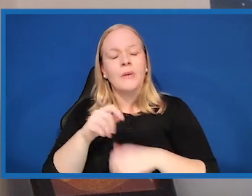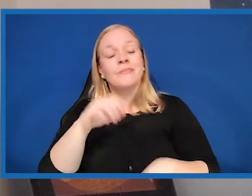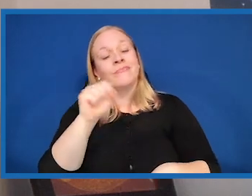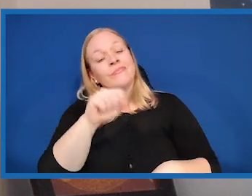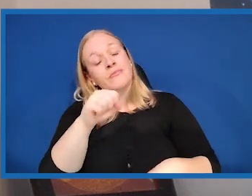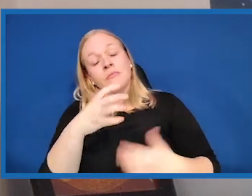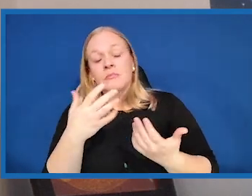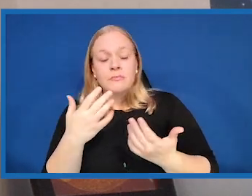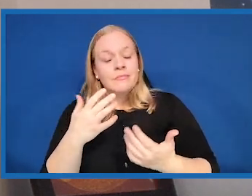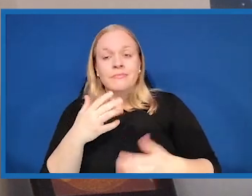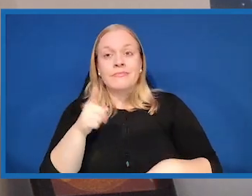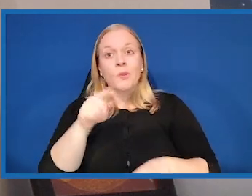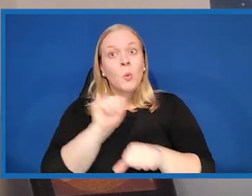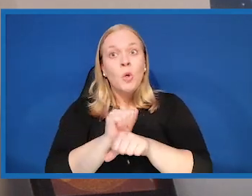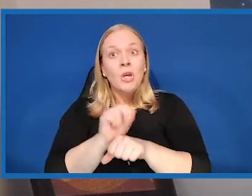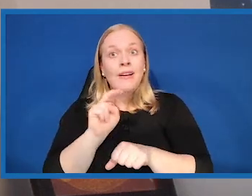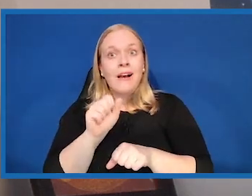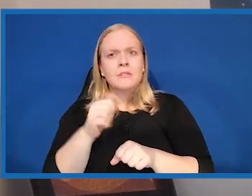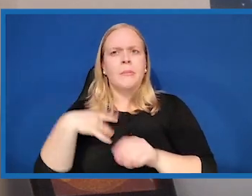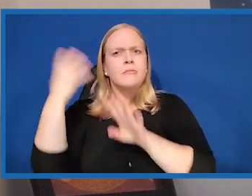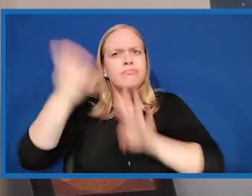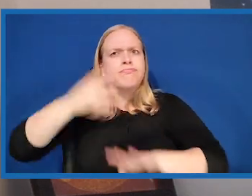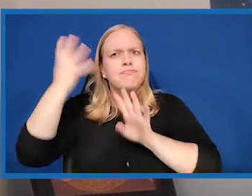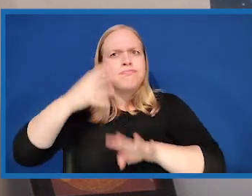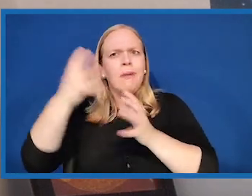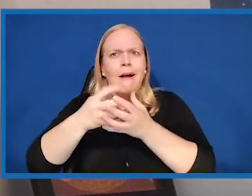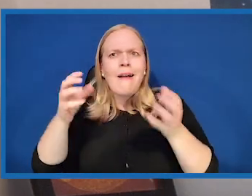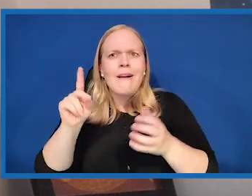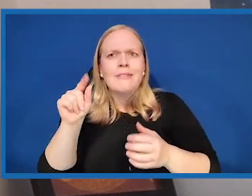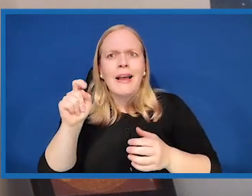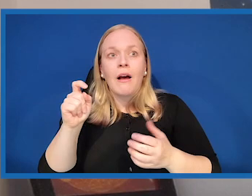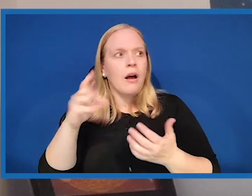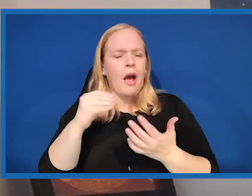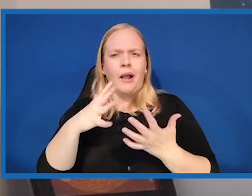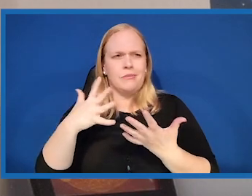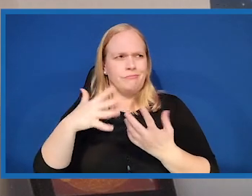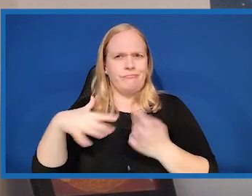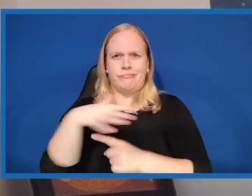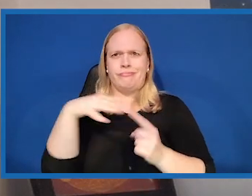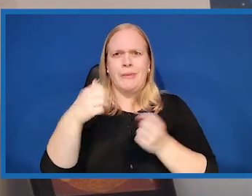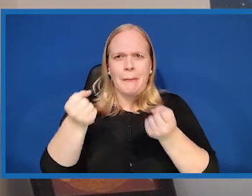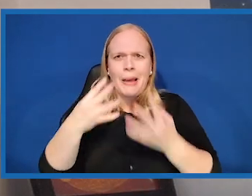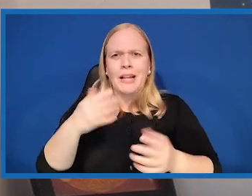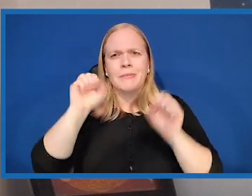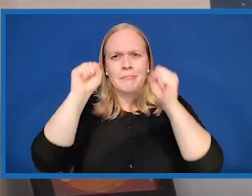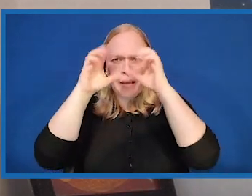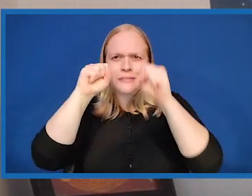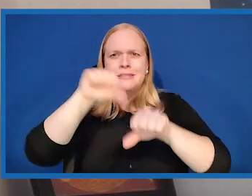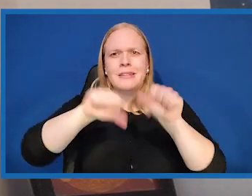WHEN YOU'RE WORKING AT NASA, AND YOU'RE SURROUNDED BY AMAZING SCIENTISTS WHO KNOW MUCH MORE THAN I DO. UM, AND ALL THAT STUFF IS DISCOURAGING, DEFINITELY,